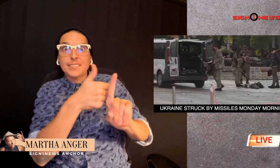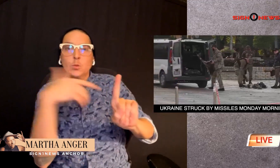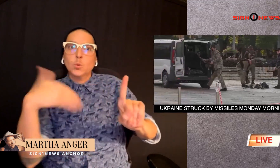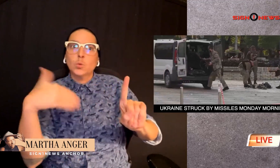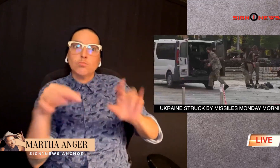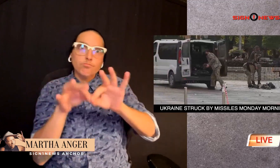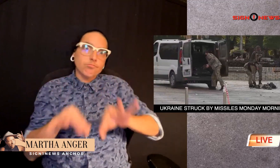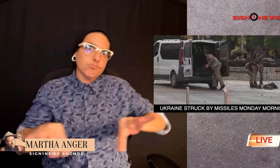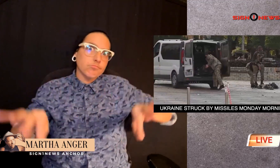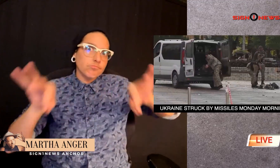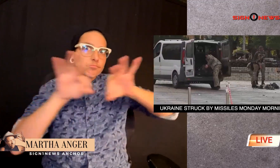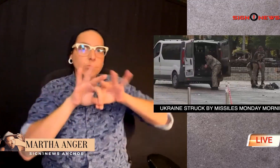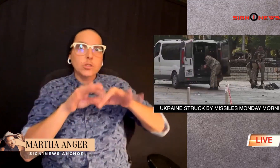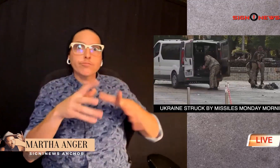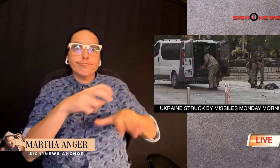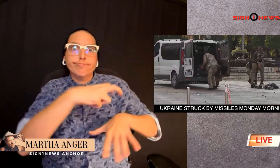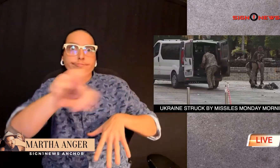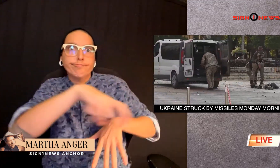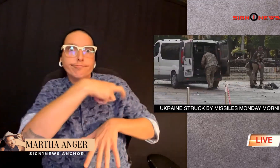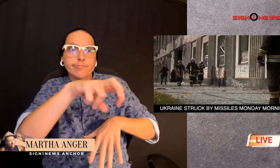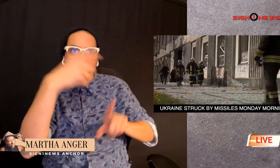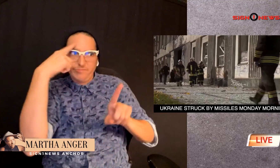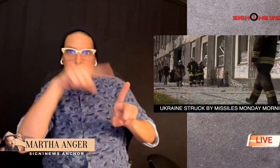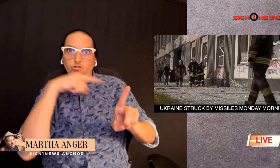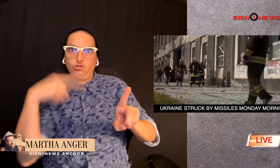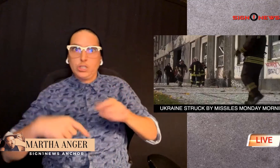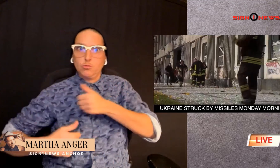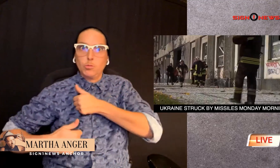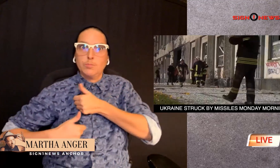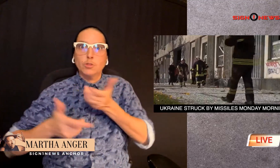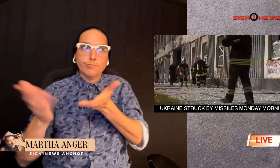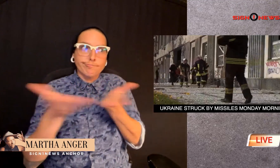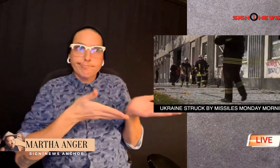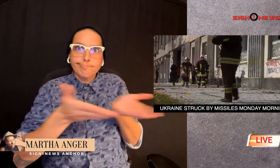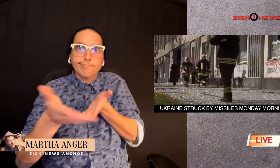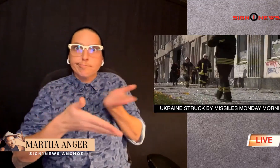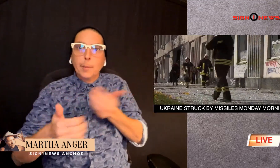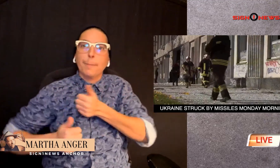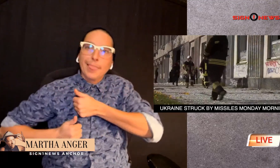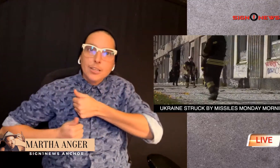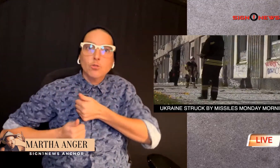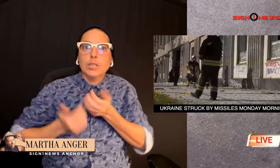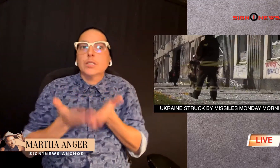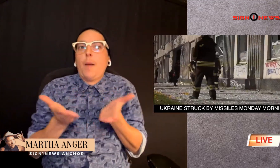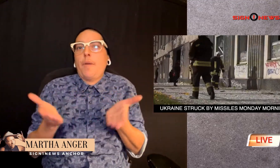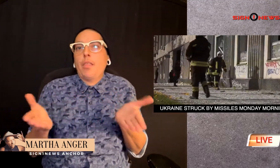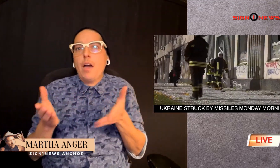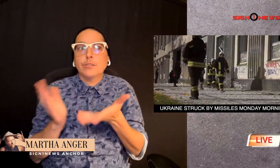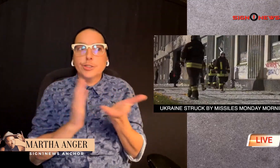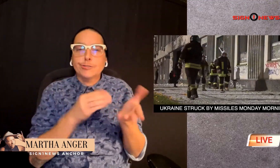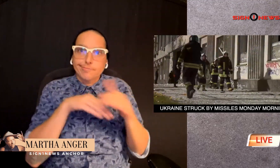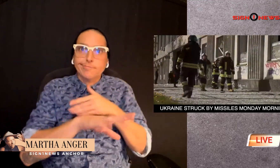The bridge was a major route for Russian troops to transport military supplies into Ukraine.